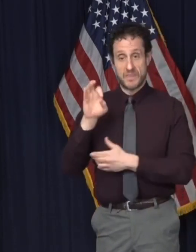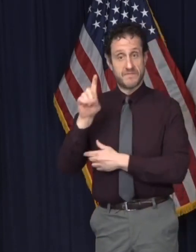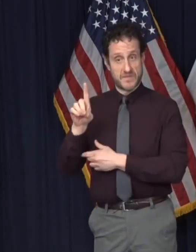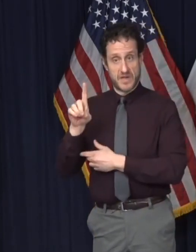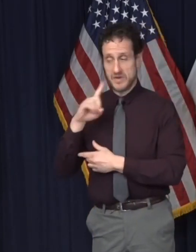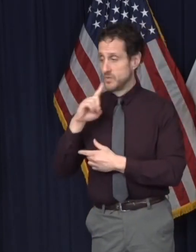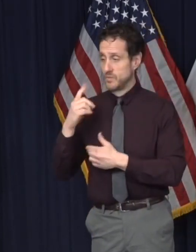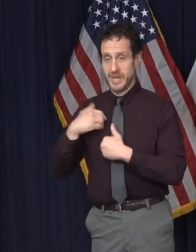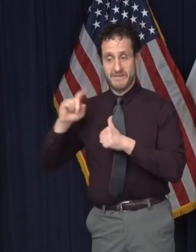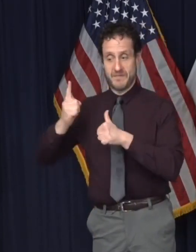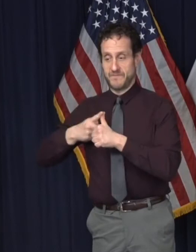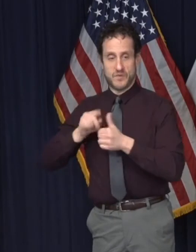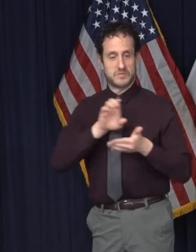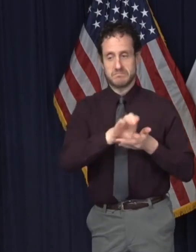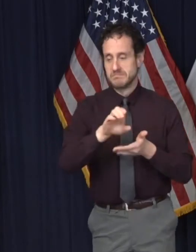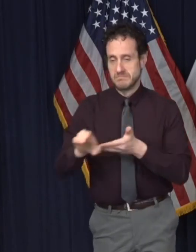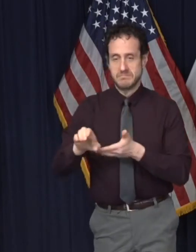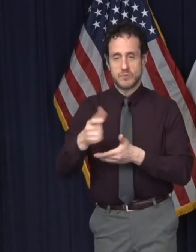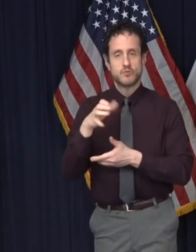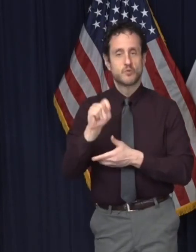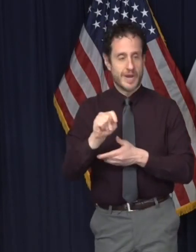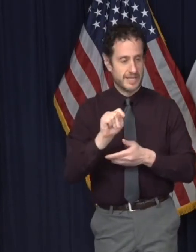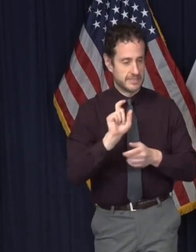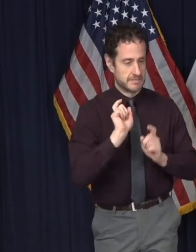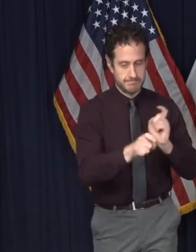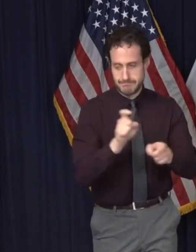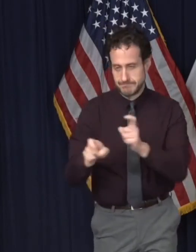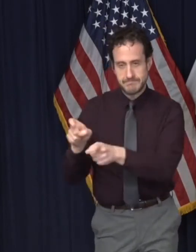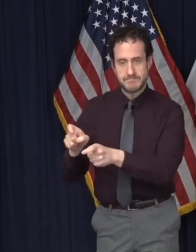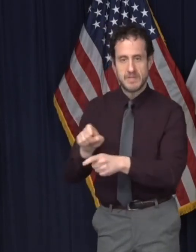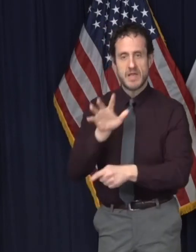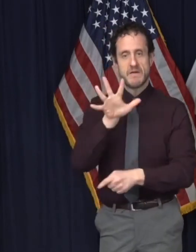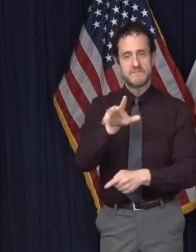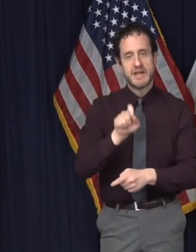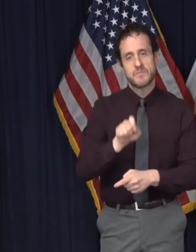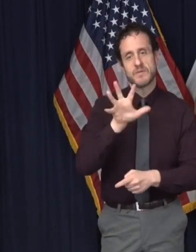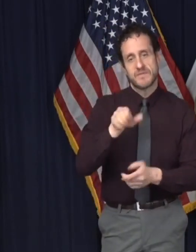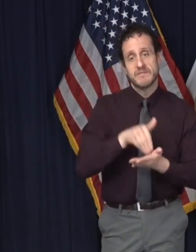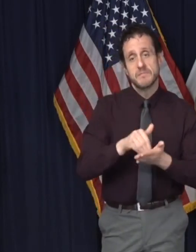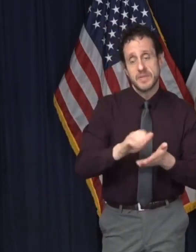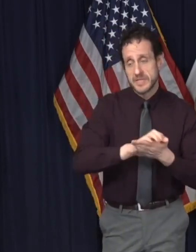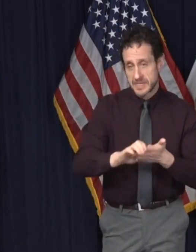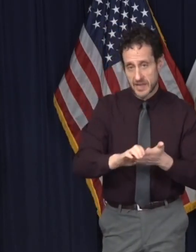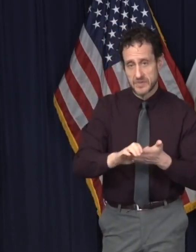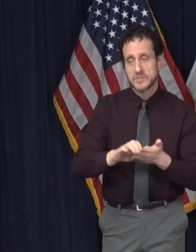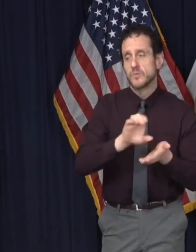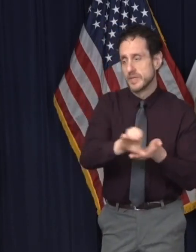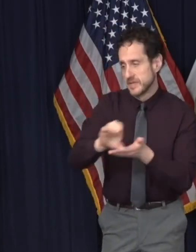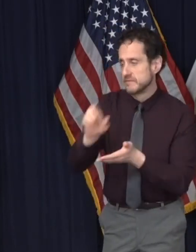THIS MORNING THE FUND ANNOUNCED ITS FIRST ROUND EVER GRANT DISTRIBUTIONS, $5.5 MILLION TO